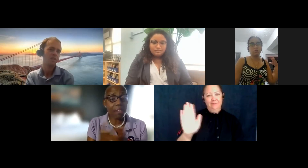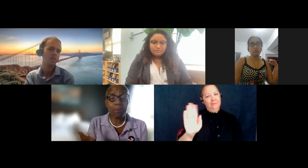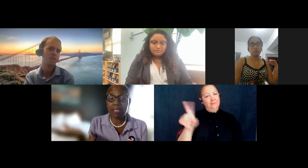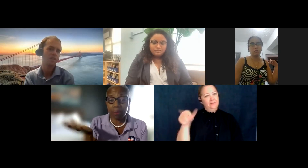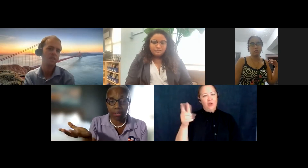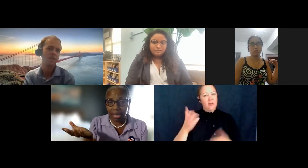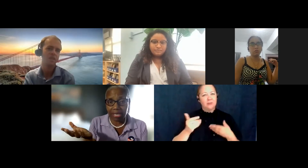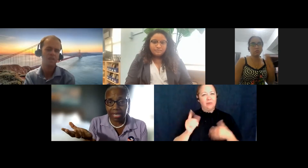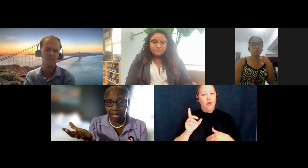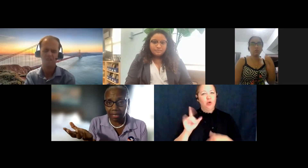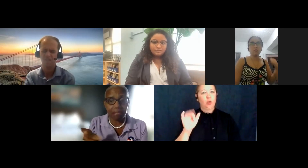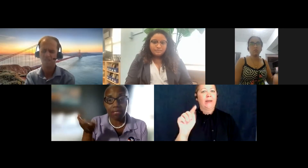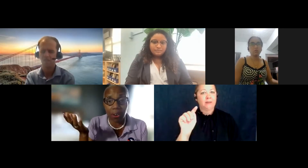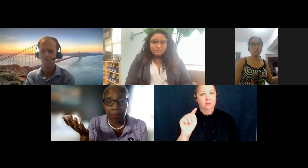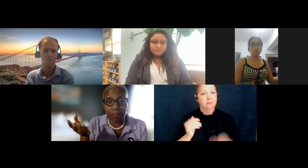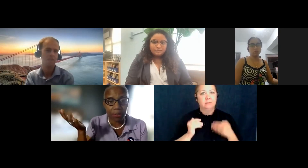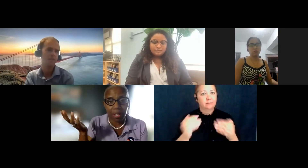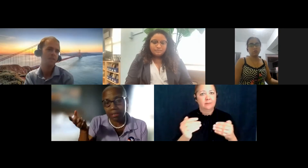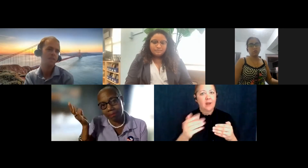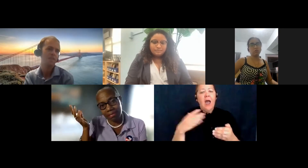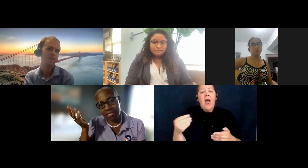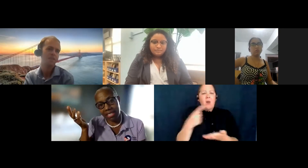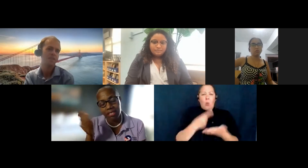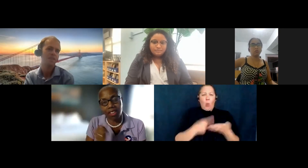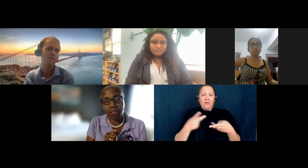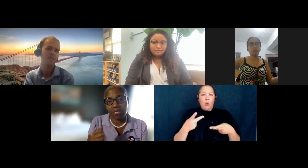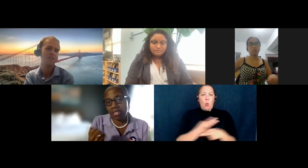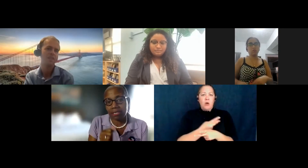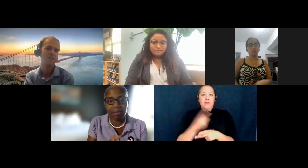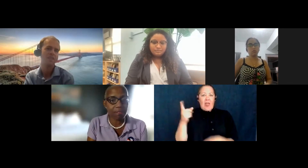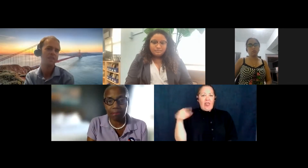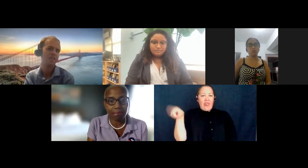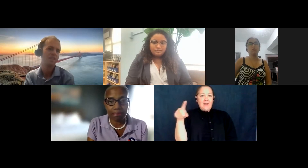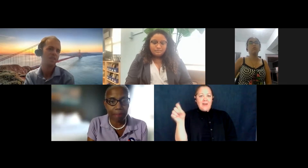What is the worst they could say? If they say no, you are just back